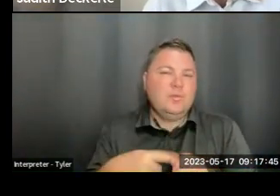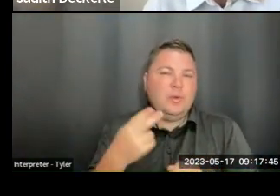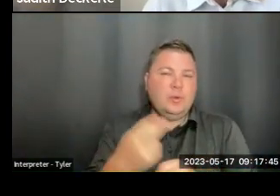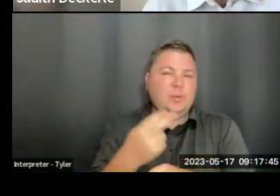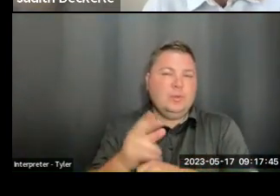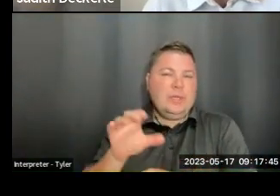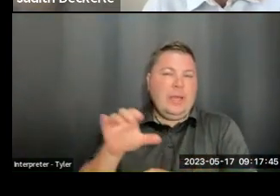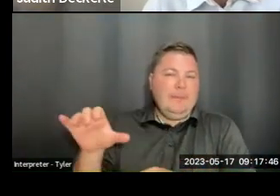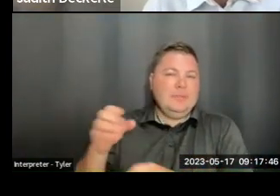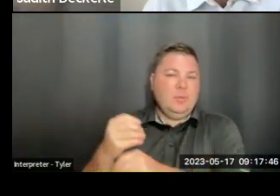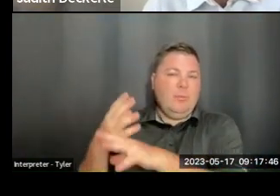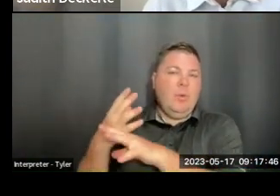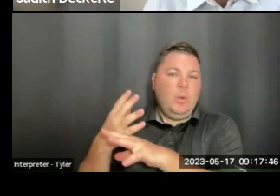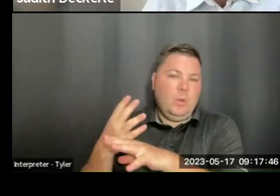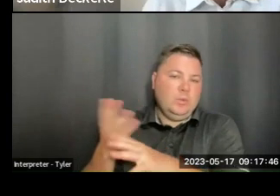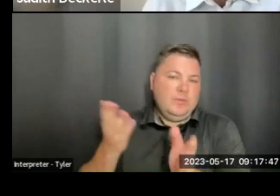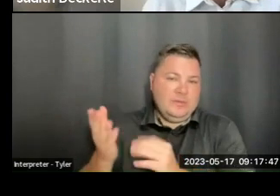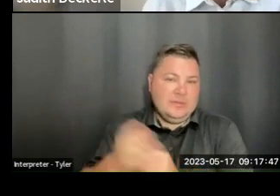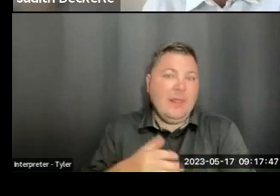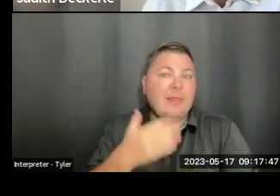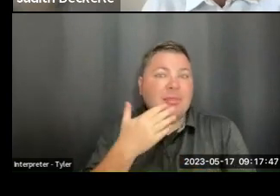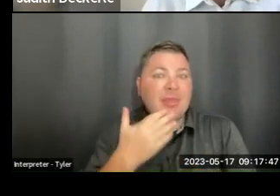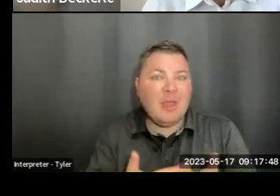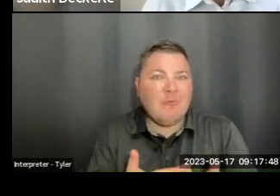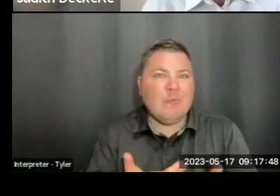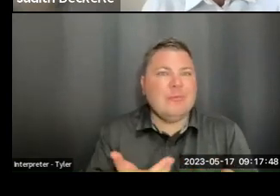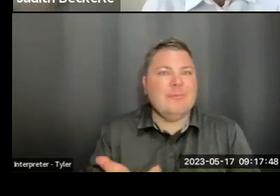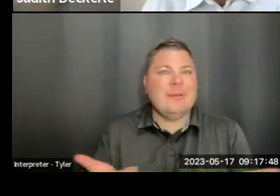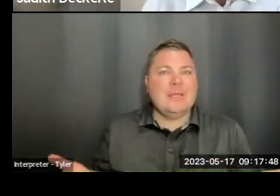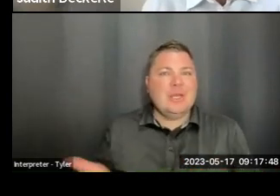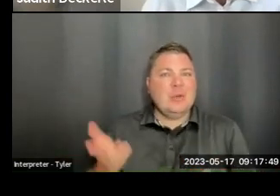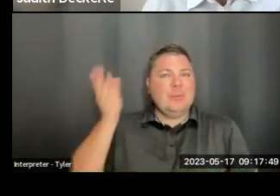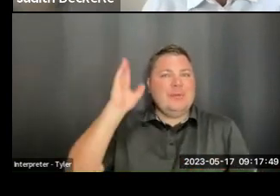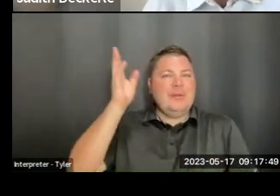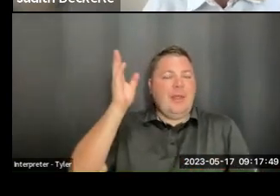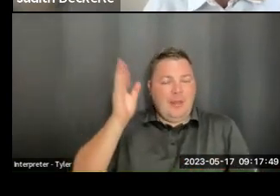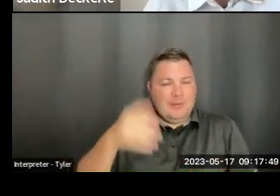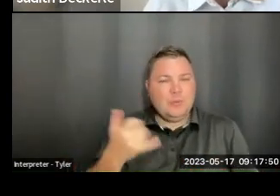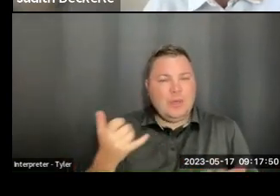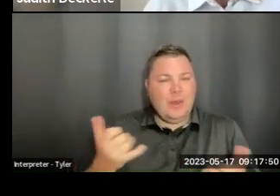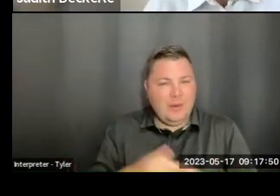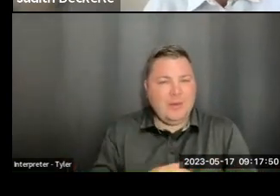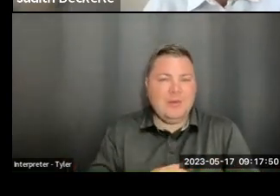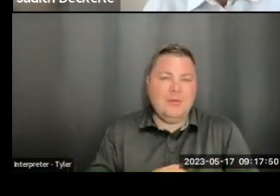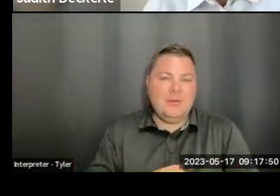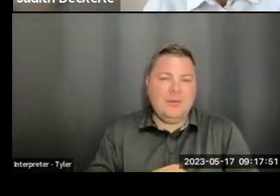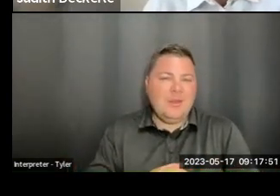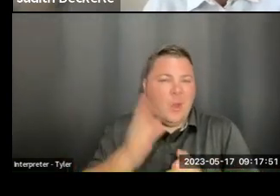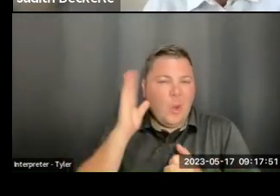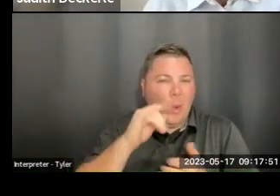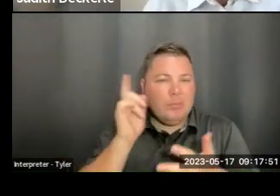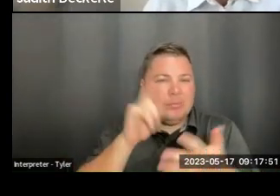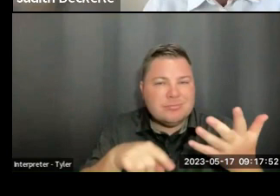That's a quick synopsis of what's important in utilizing remote captions. I thank you so much for allowing me